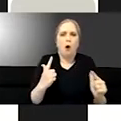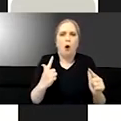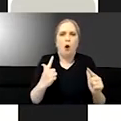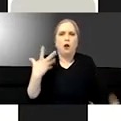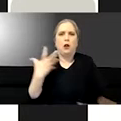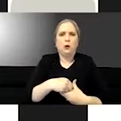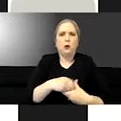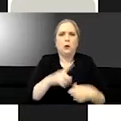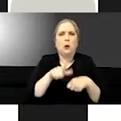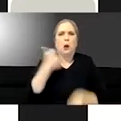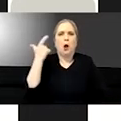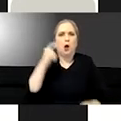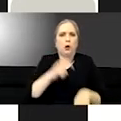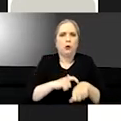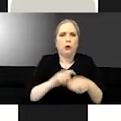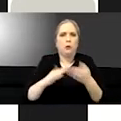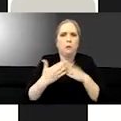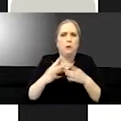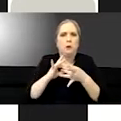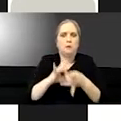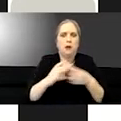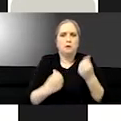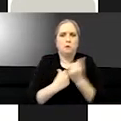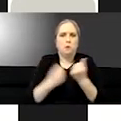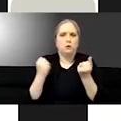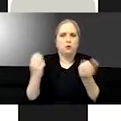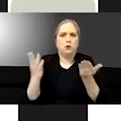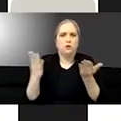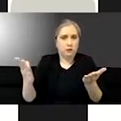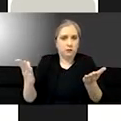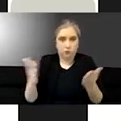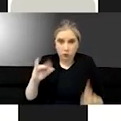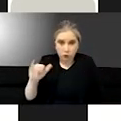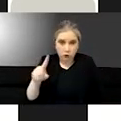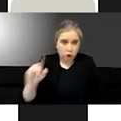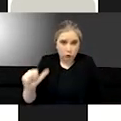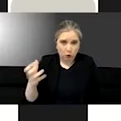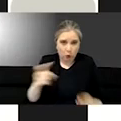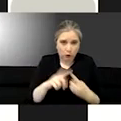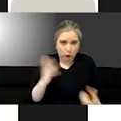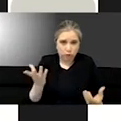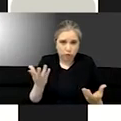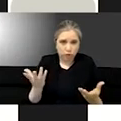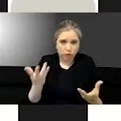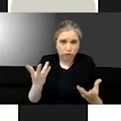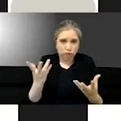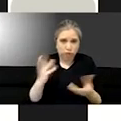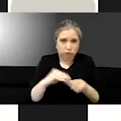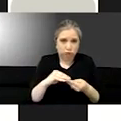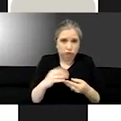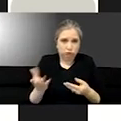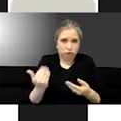No.